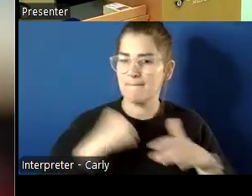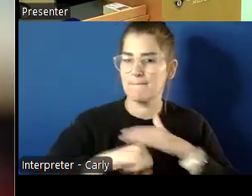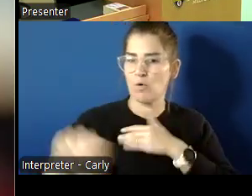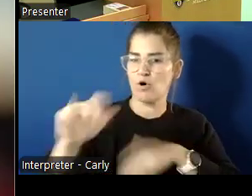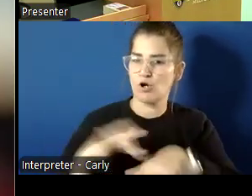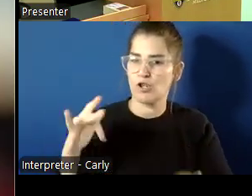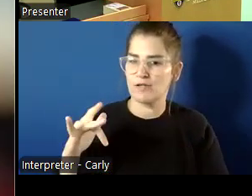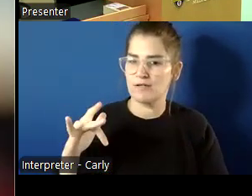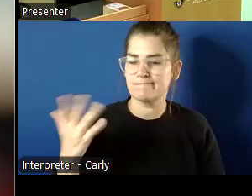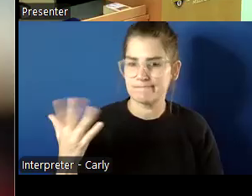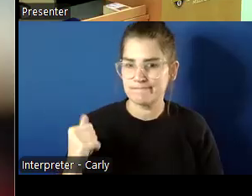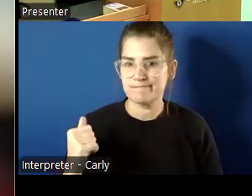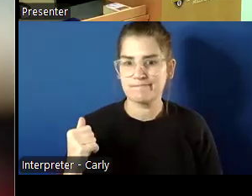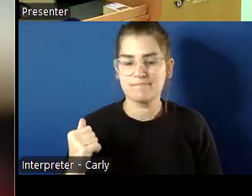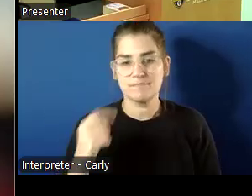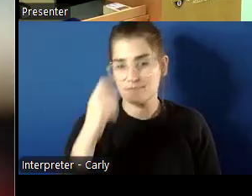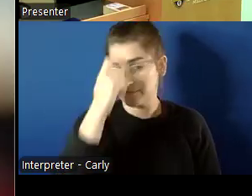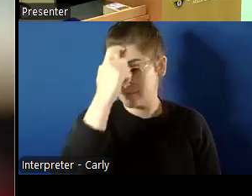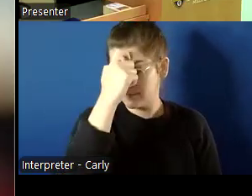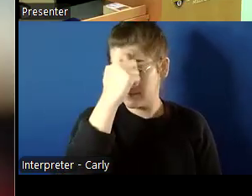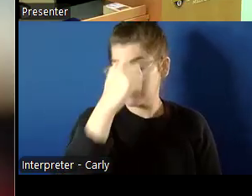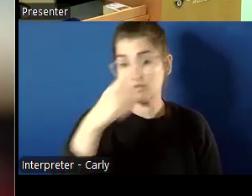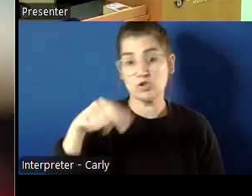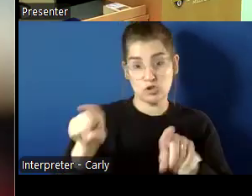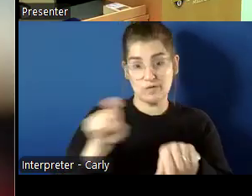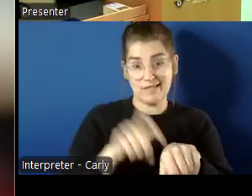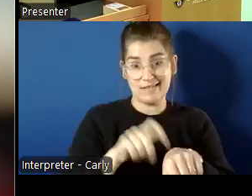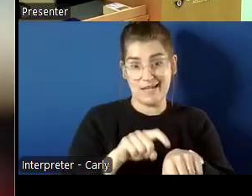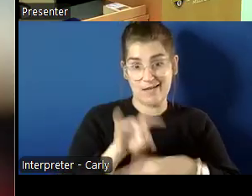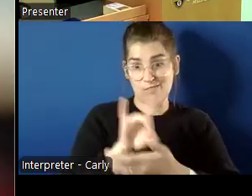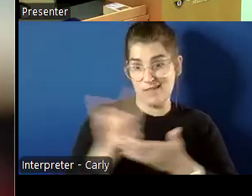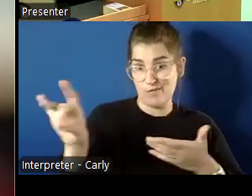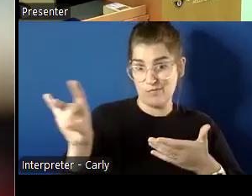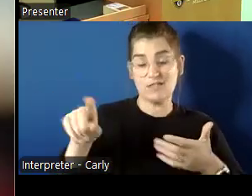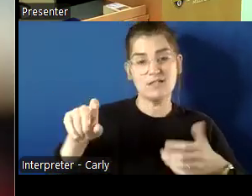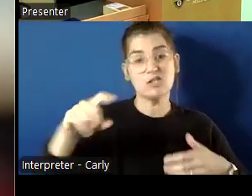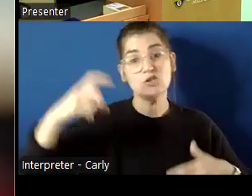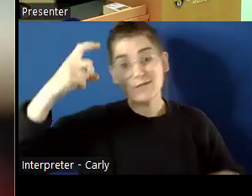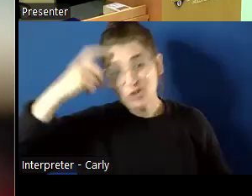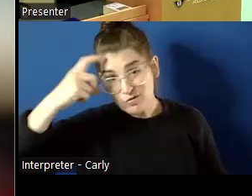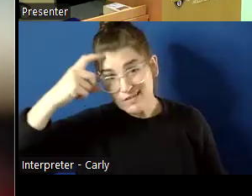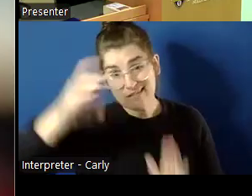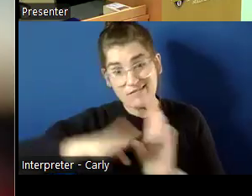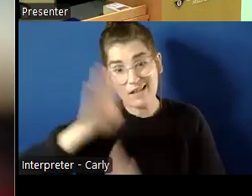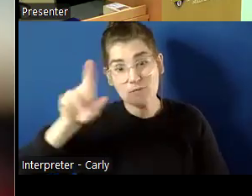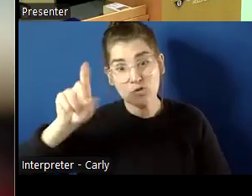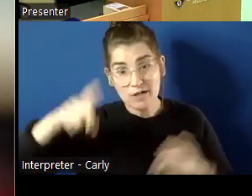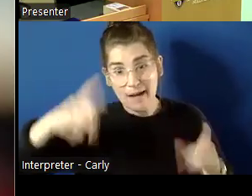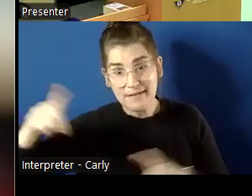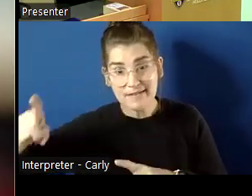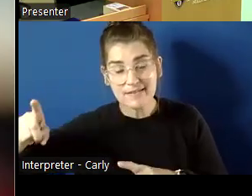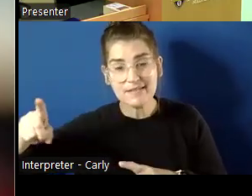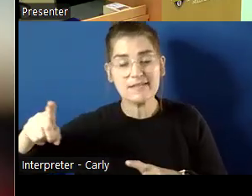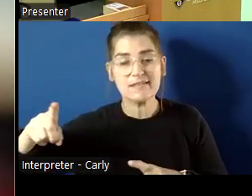So what should have been developing in uterero from a neurodevelopmental standpoint was then